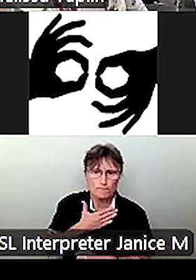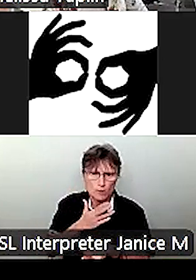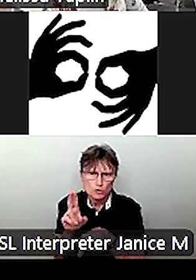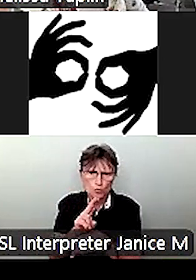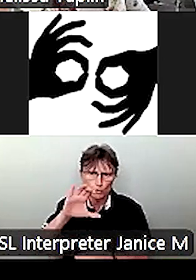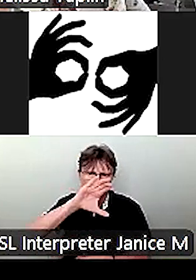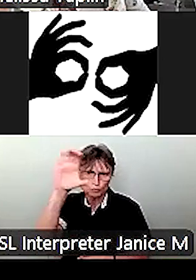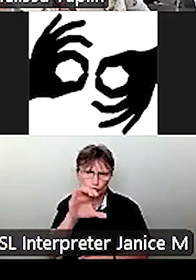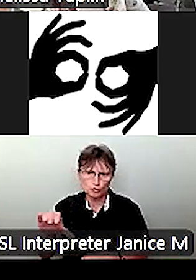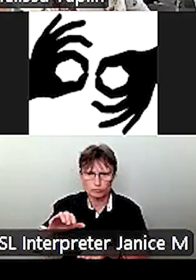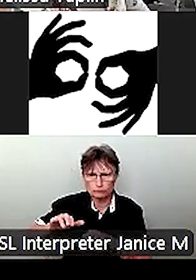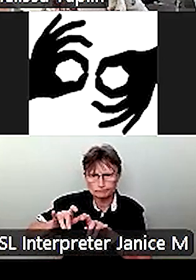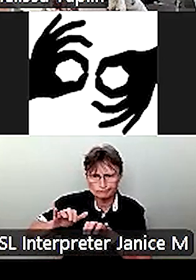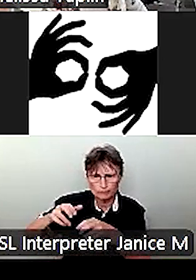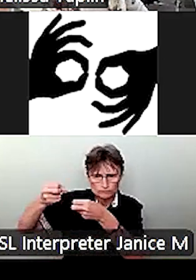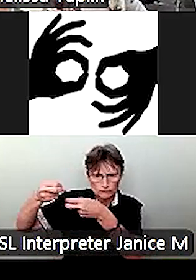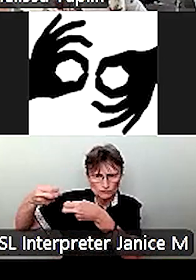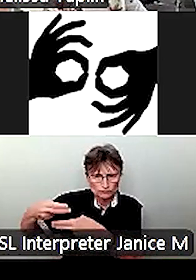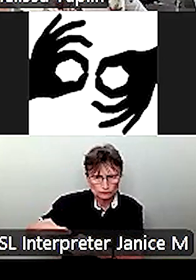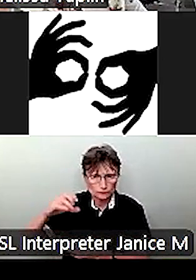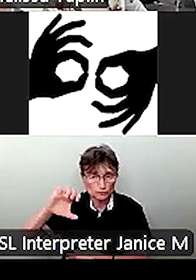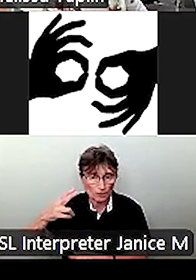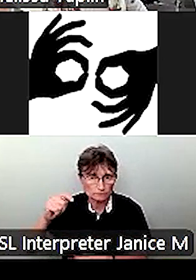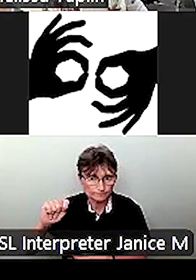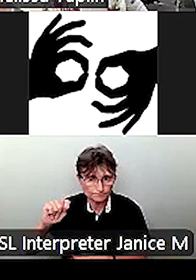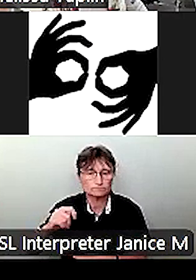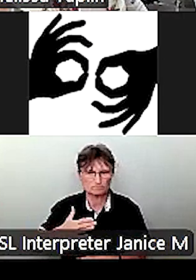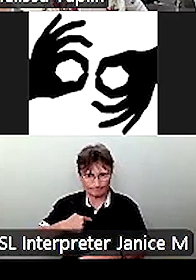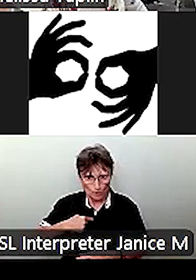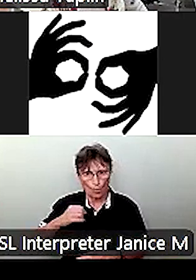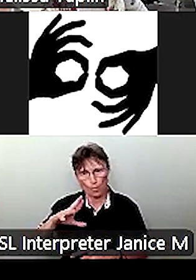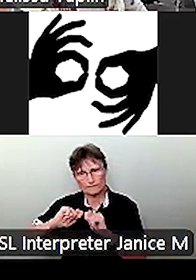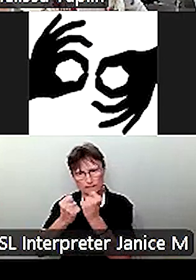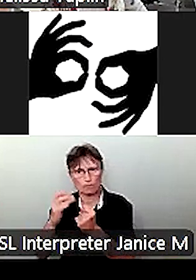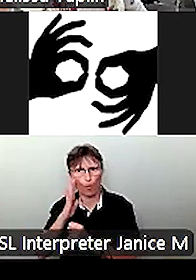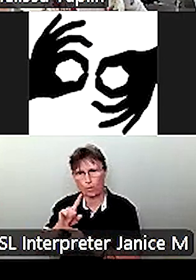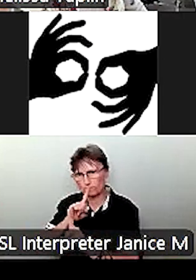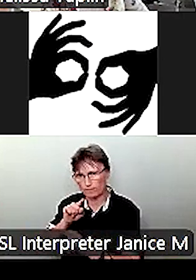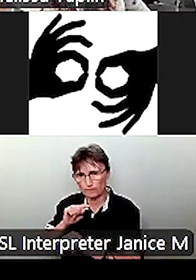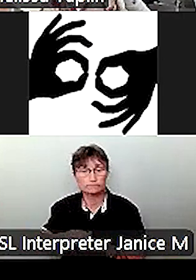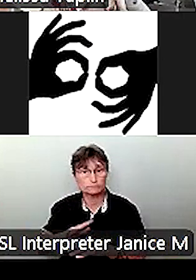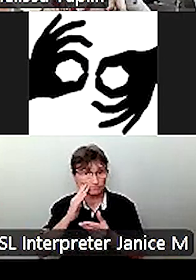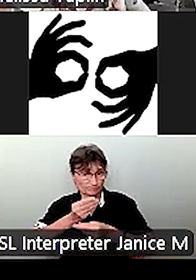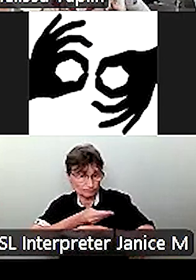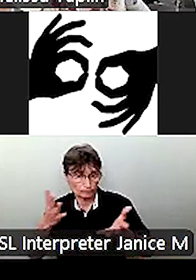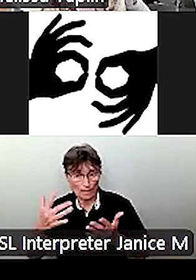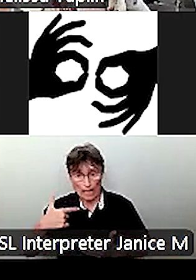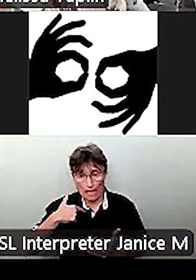address them at the end. I'll also let you know that I am reading directly off a script right now